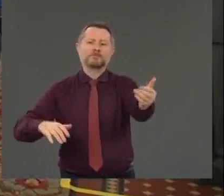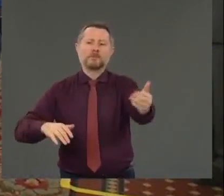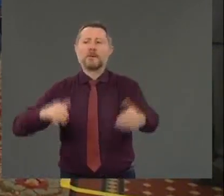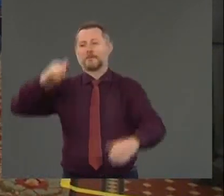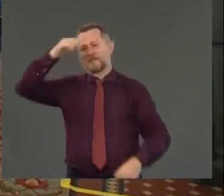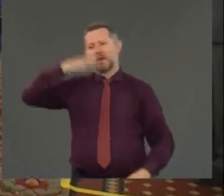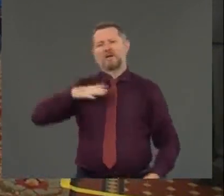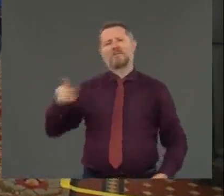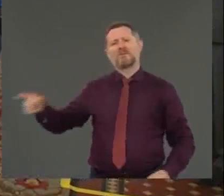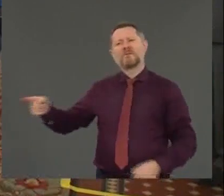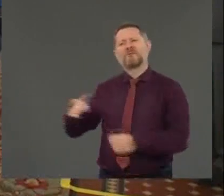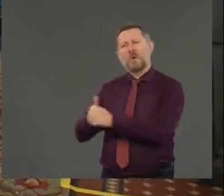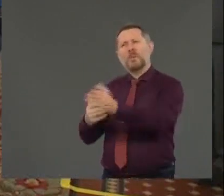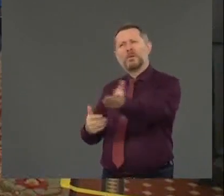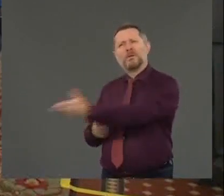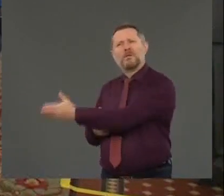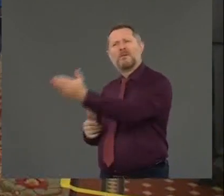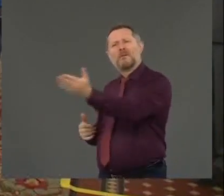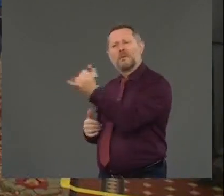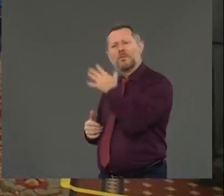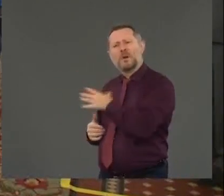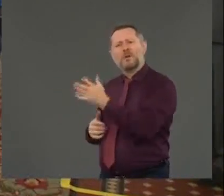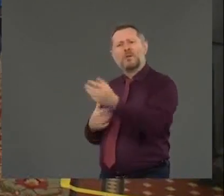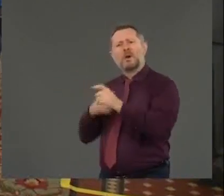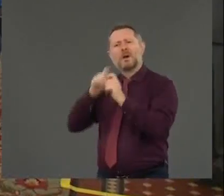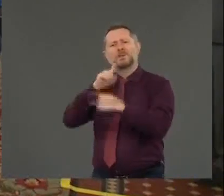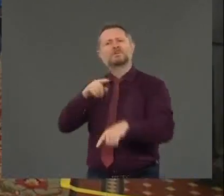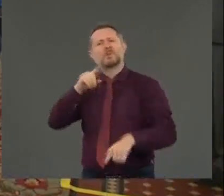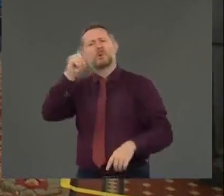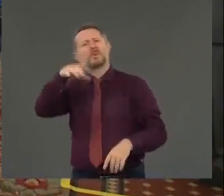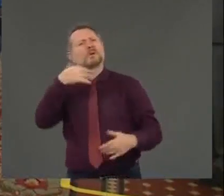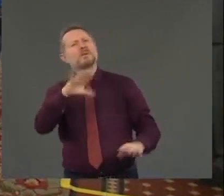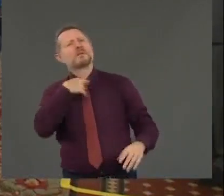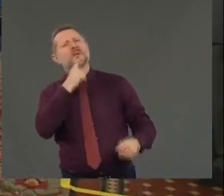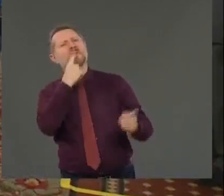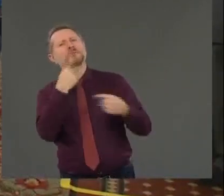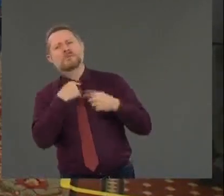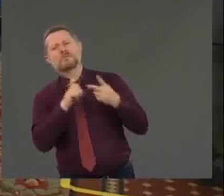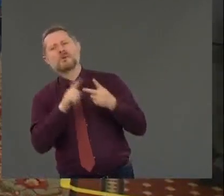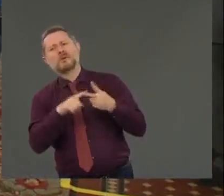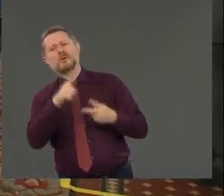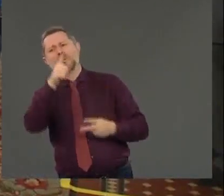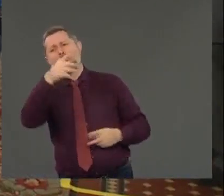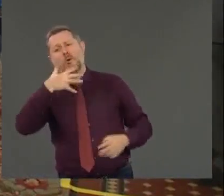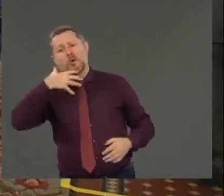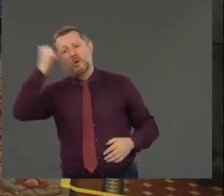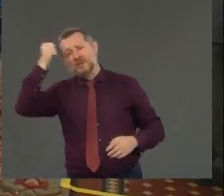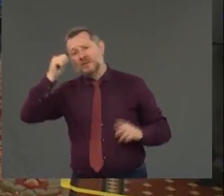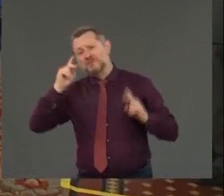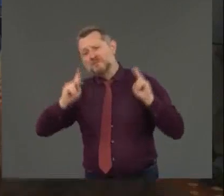ARE YOU SUPPORTING -- DO YOU THINK THERE SHOULD BE PROTECTIONS FOR WORKERS -- LET ME ANSWER THIS QUESTION.